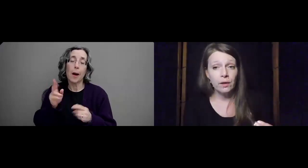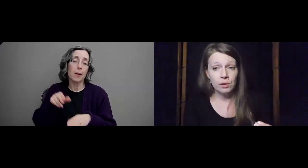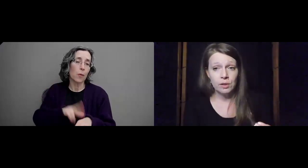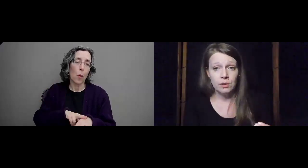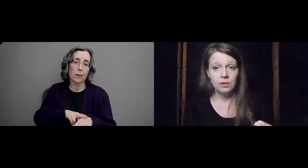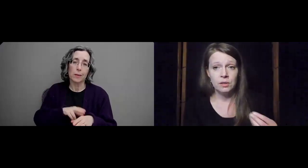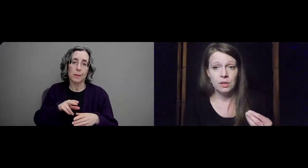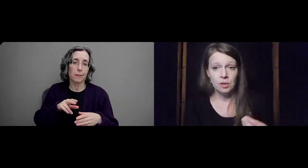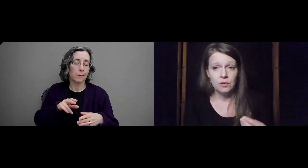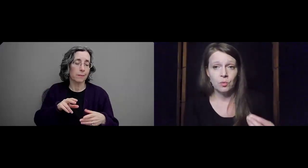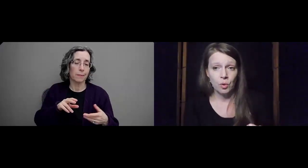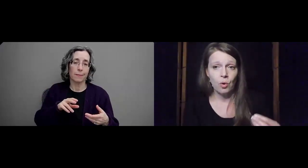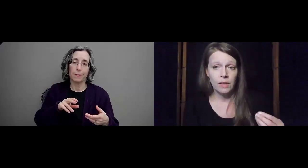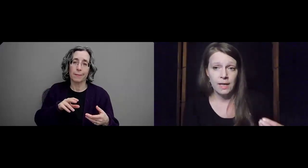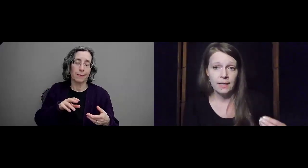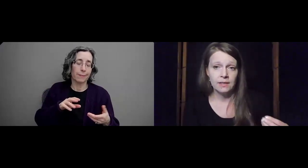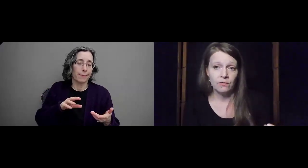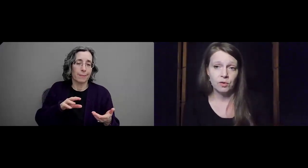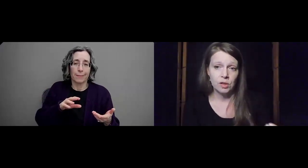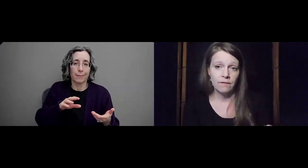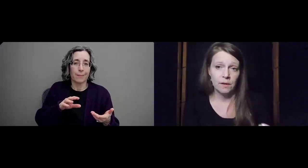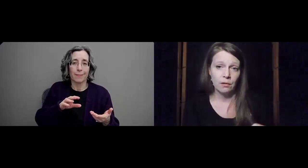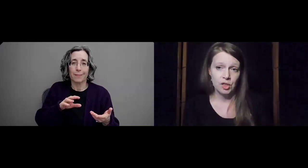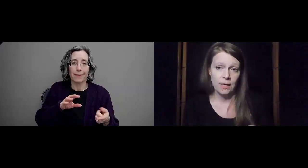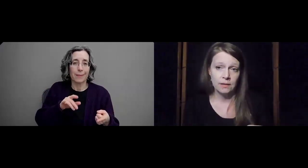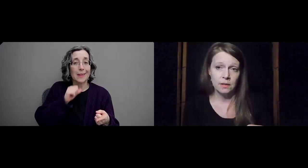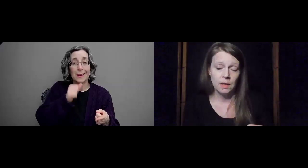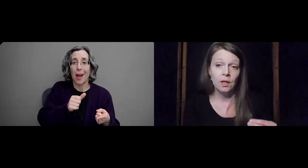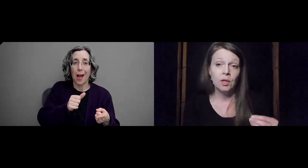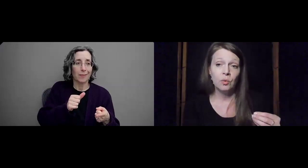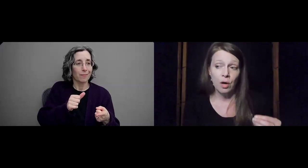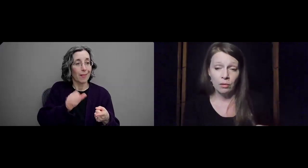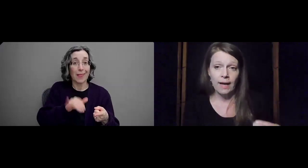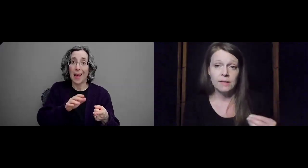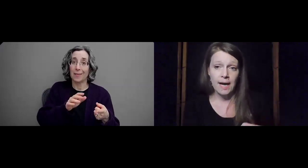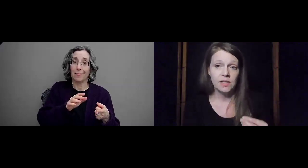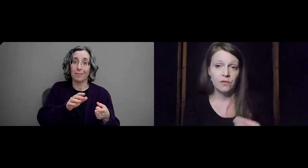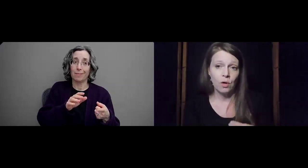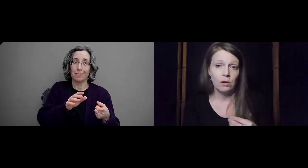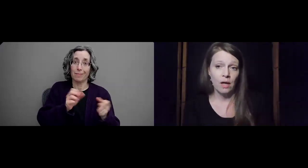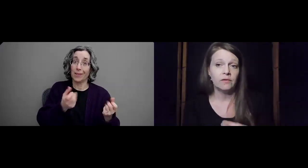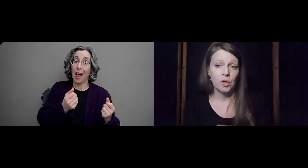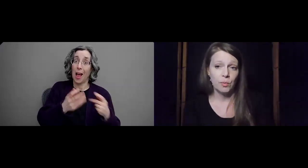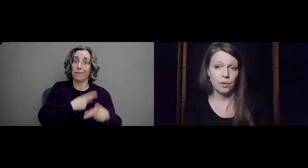use sign language. Of course, it is not a one size fits all. And you are not required to use the recorded ASL version of the